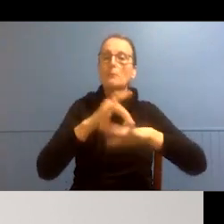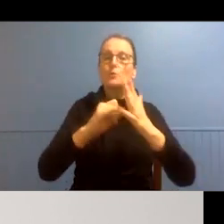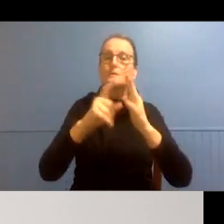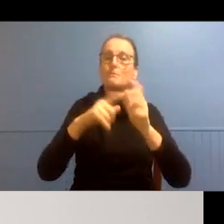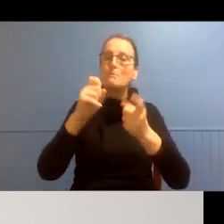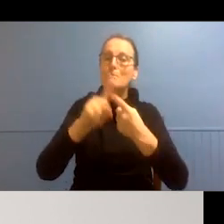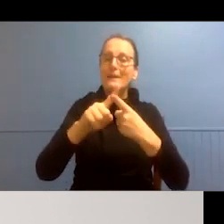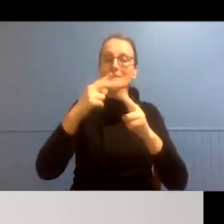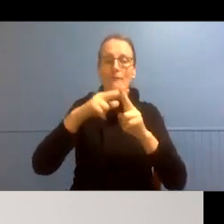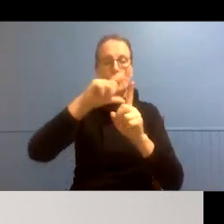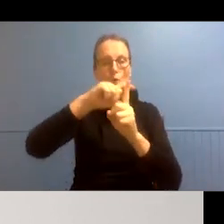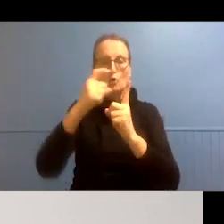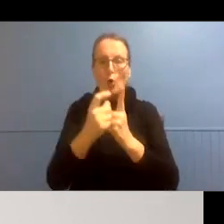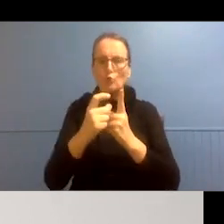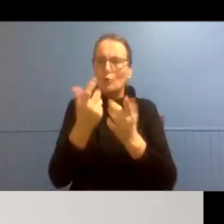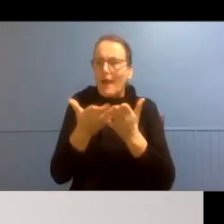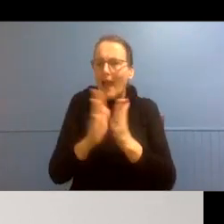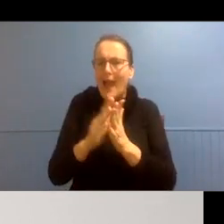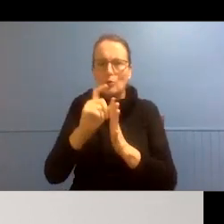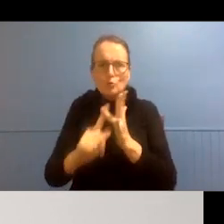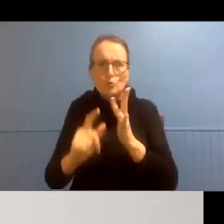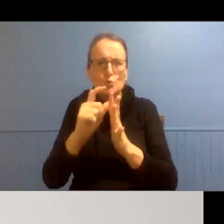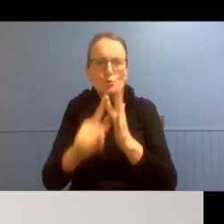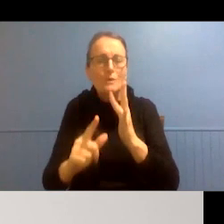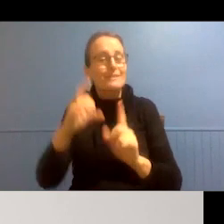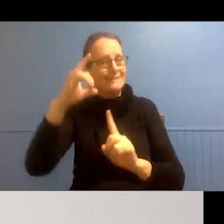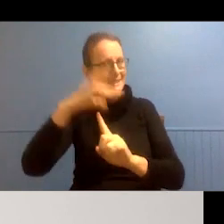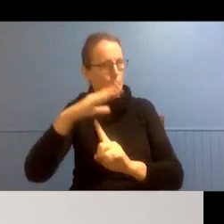Intercultural framework is an important space to understand that